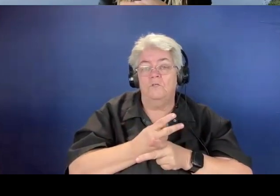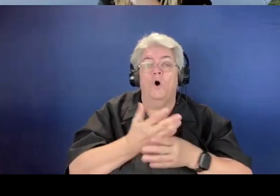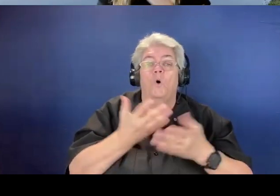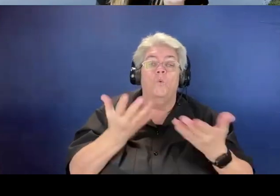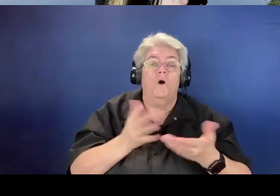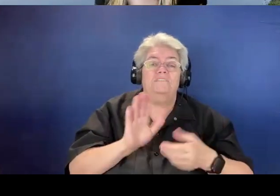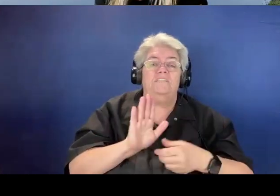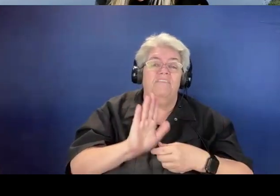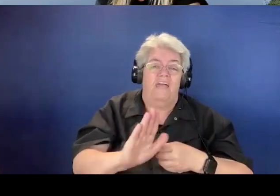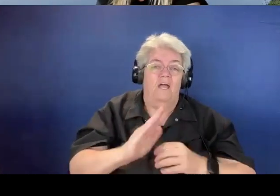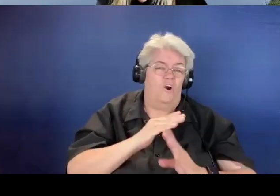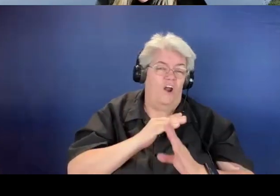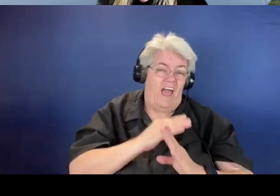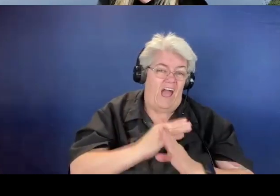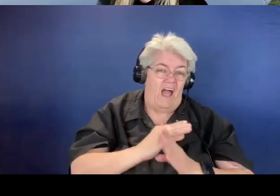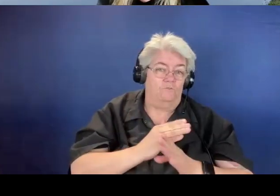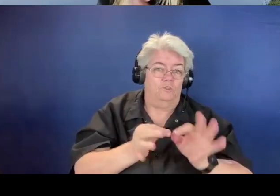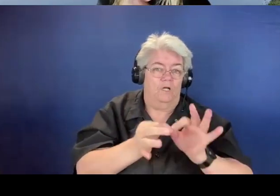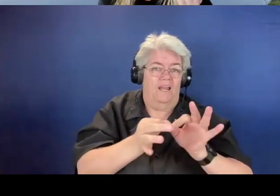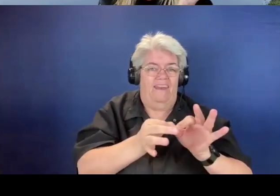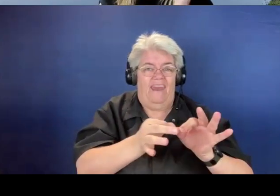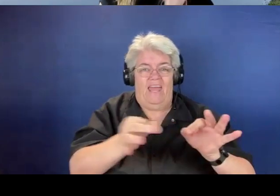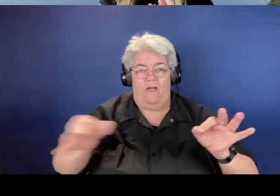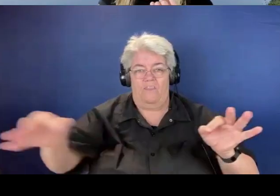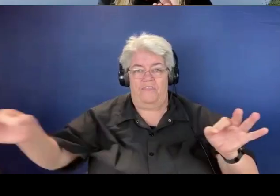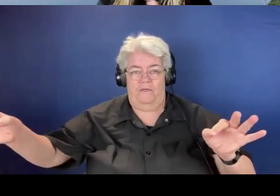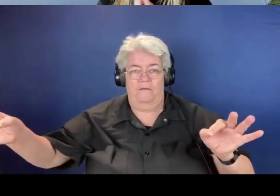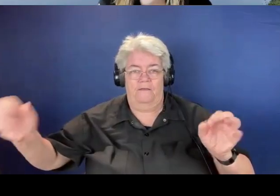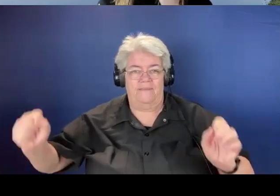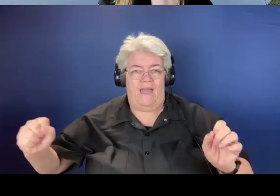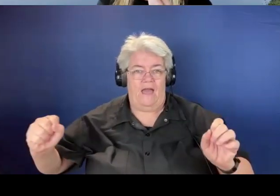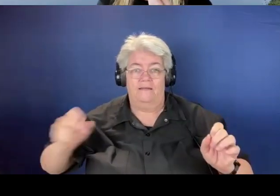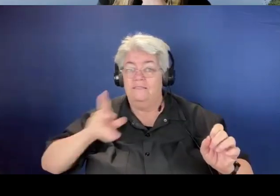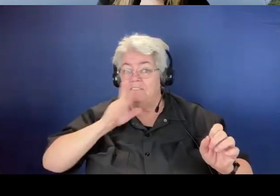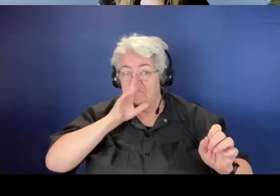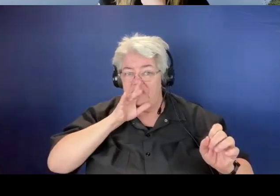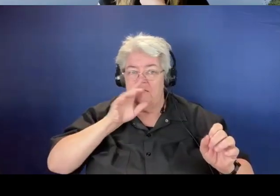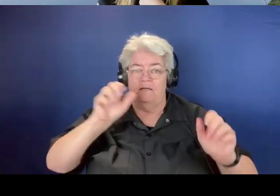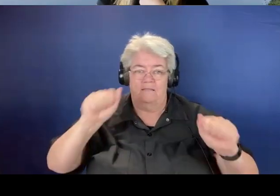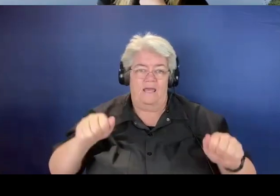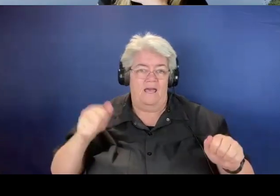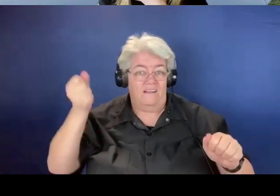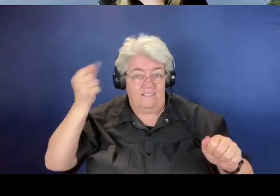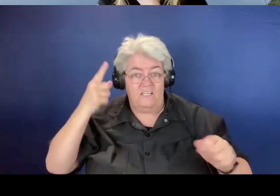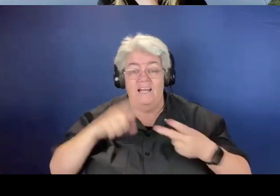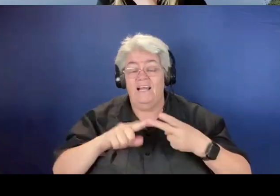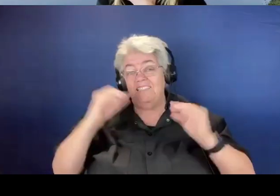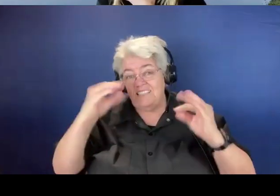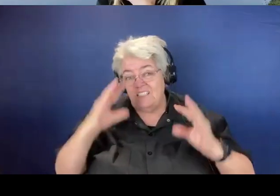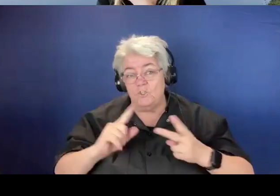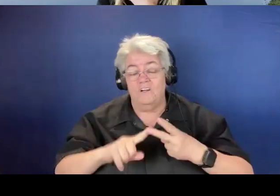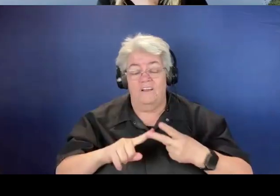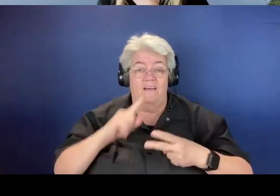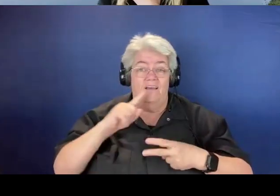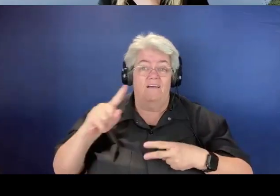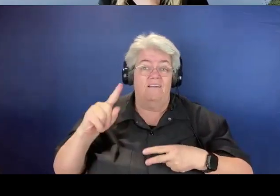So we want to know how long the sentences are. And this is something that teachers and SLP should be doing at least every 3 to 6 months.